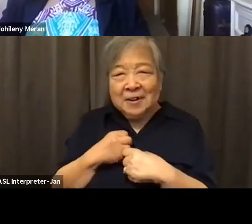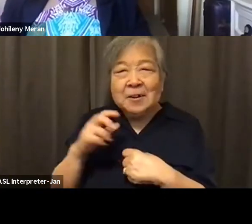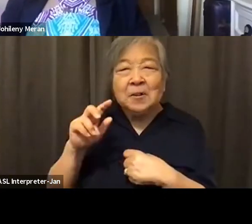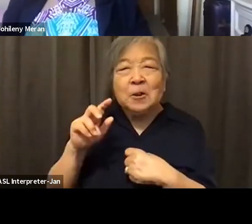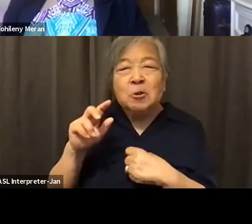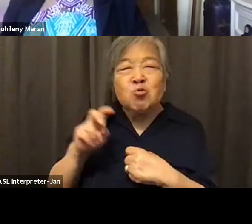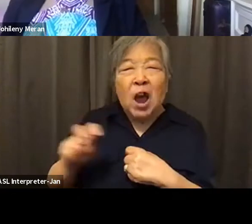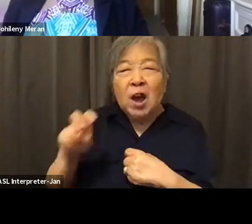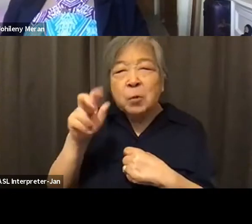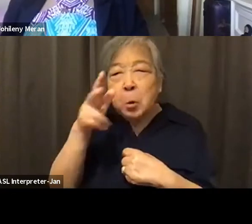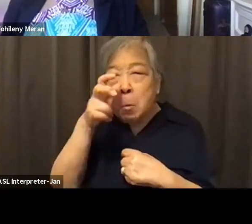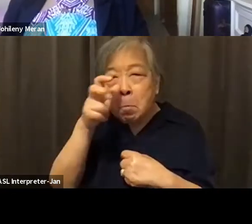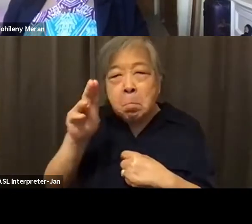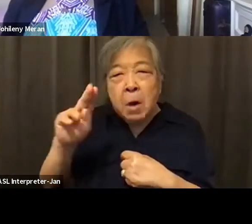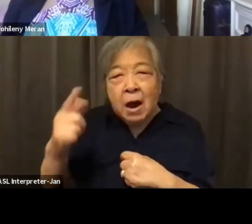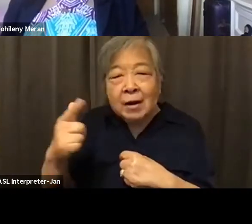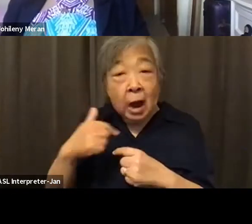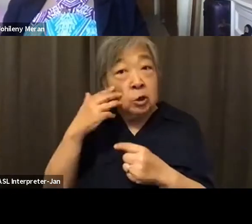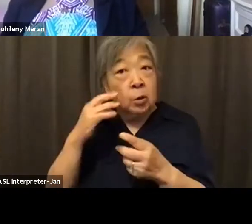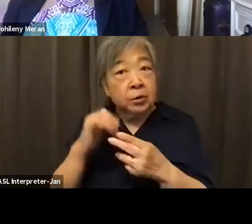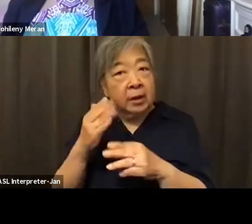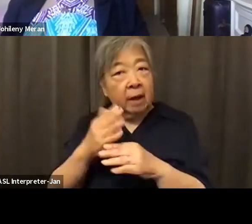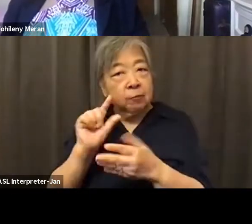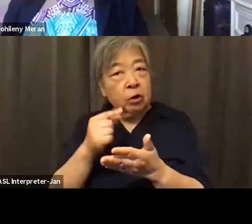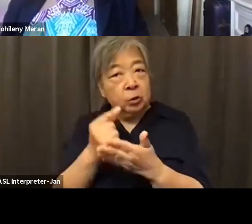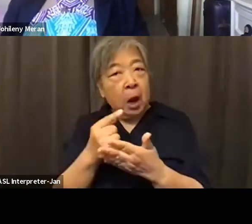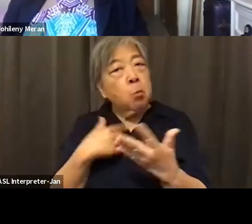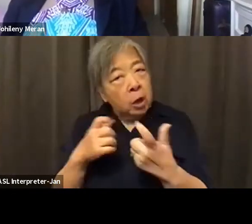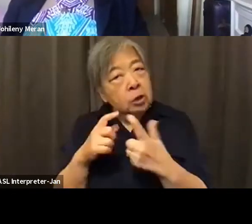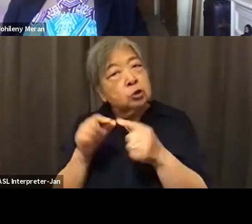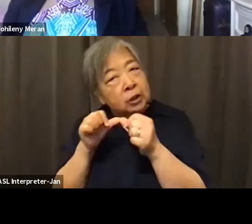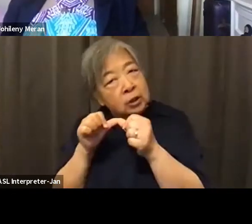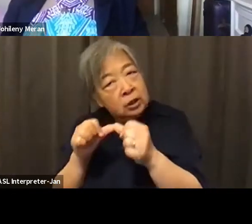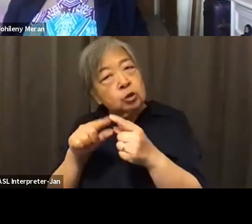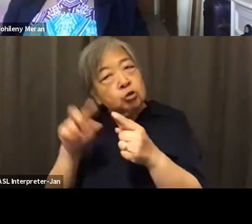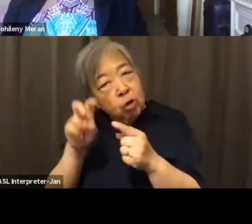I graduated, I wanted to continue traveling abroad with a structure, with an academic